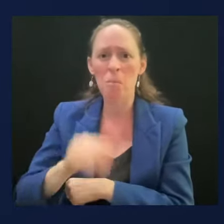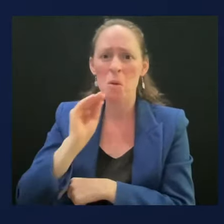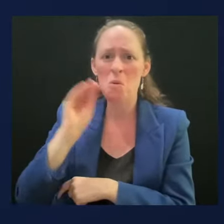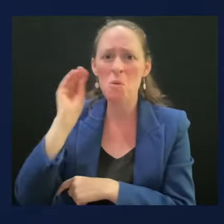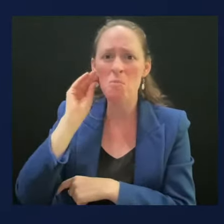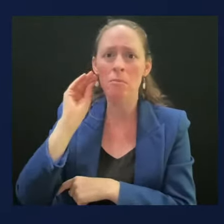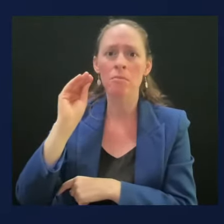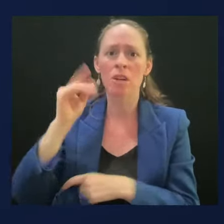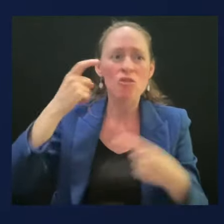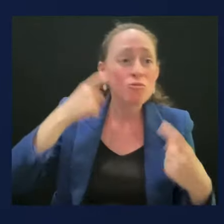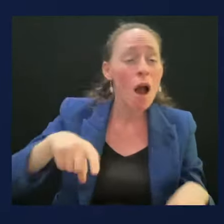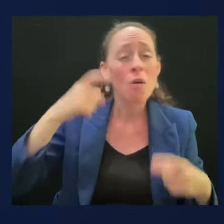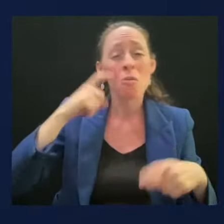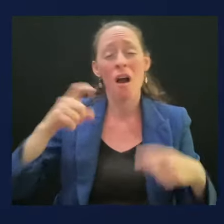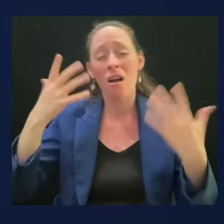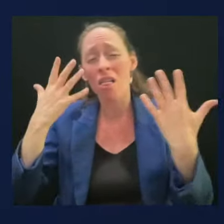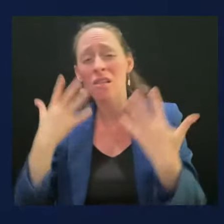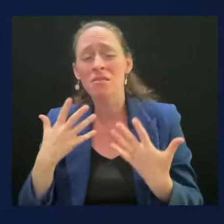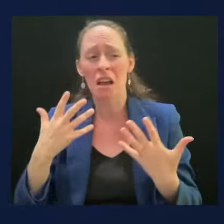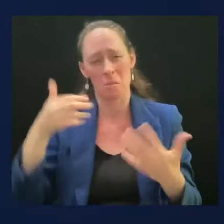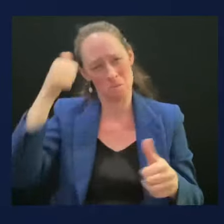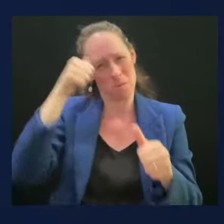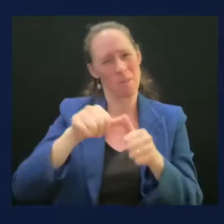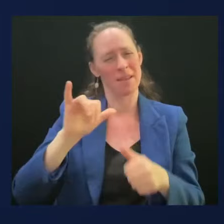Tomorrow marks eight years since we lost our son, Beau.